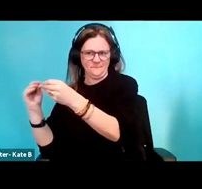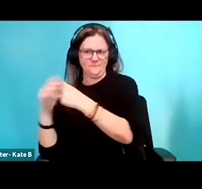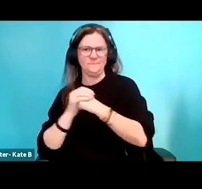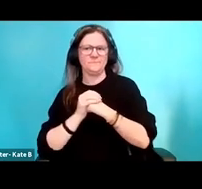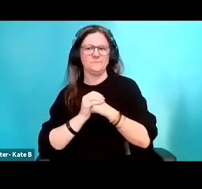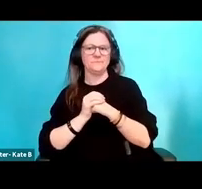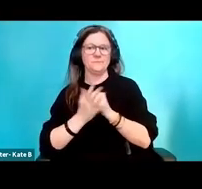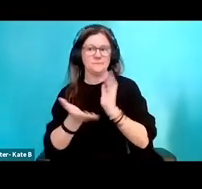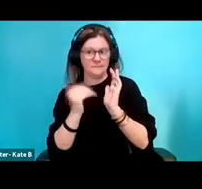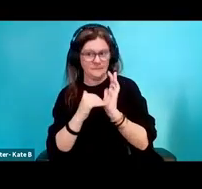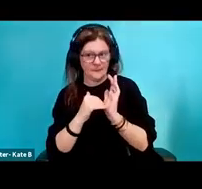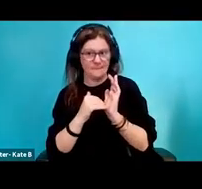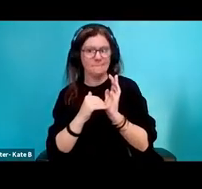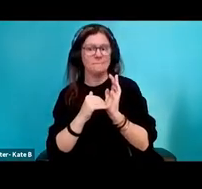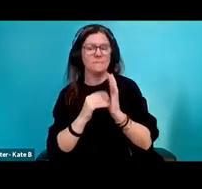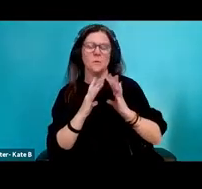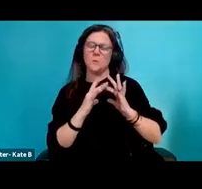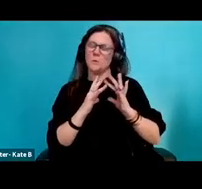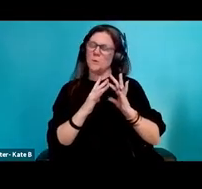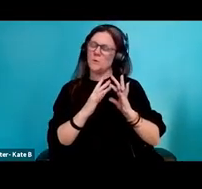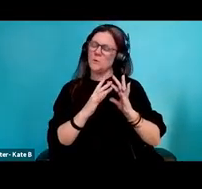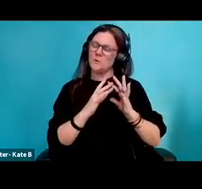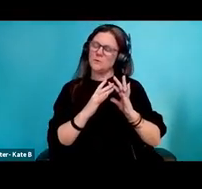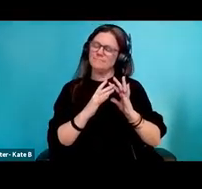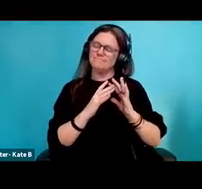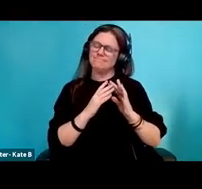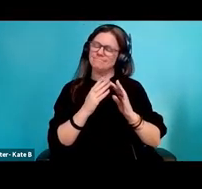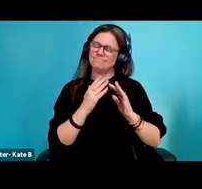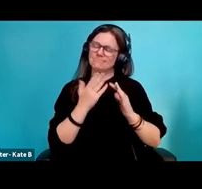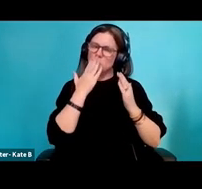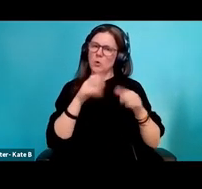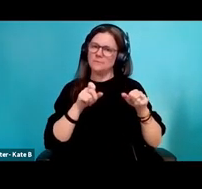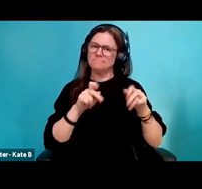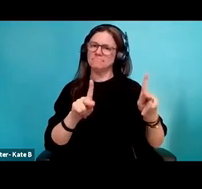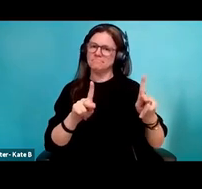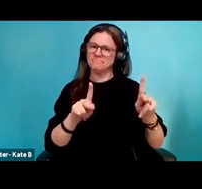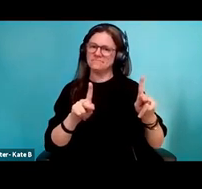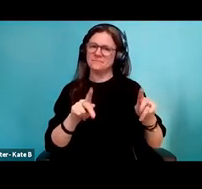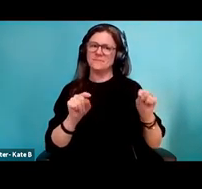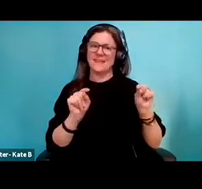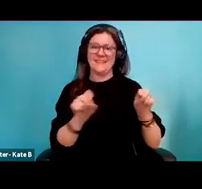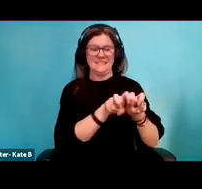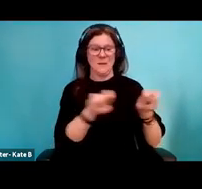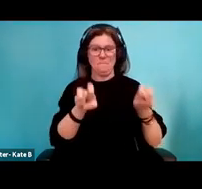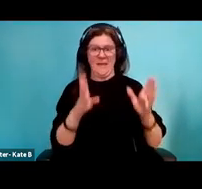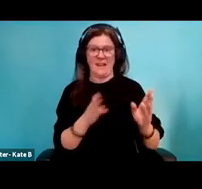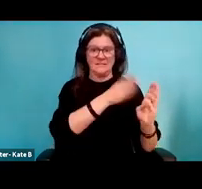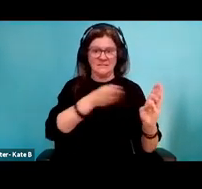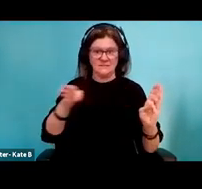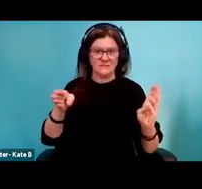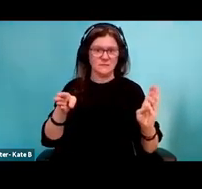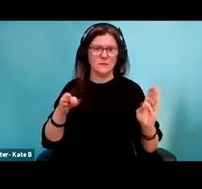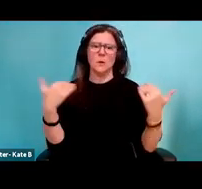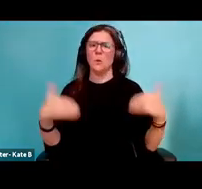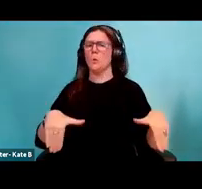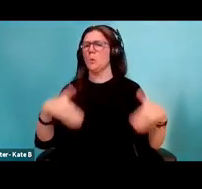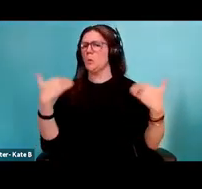Again, you are in for a real treat. These panel members are really an all-star cast